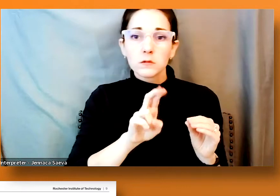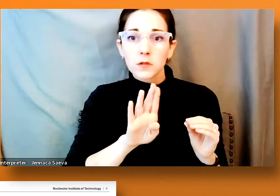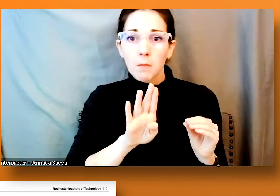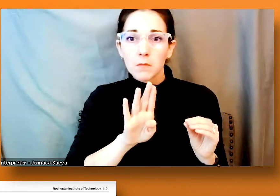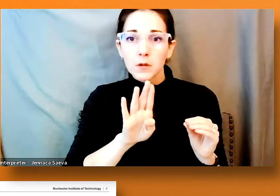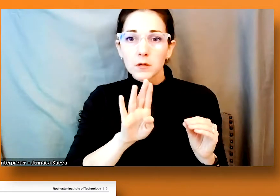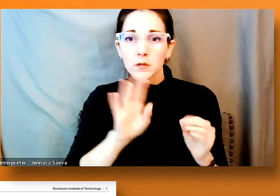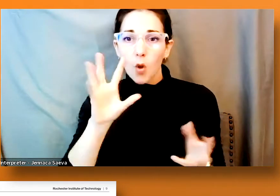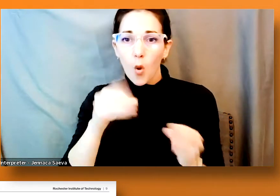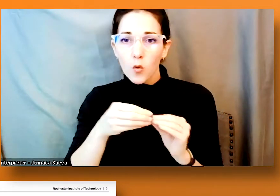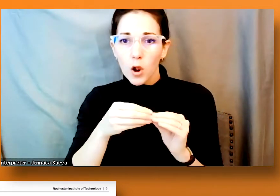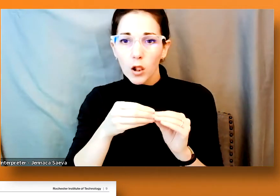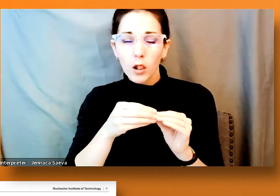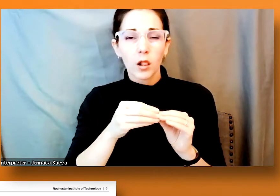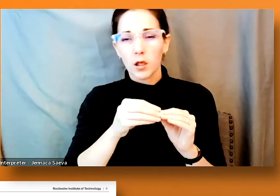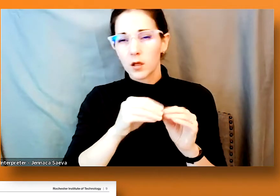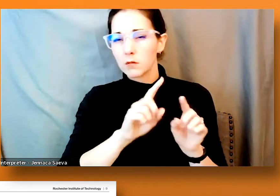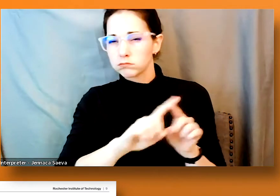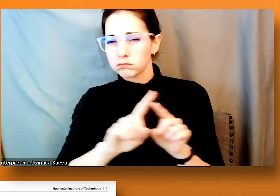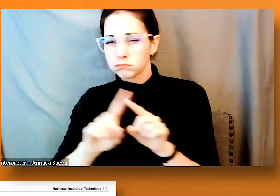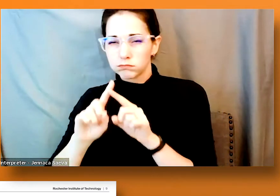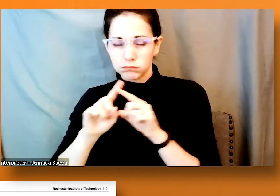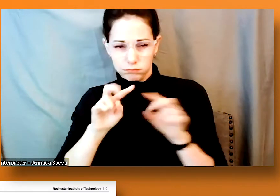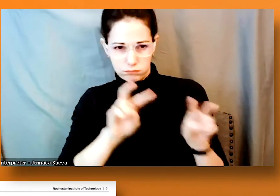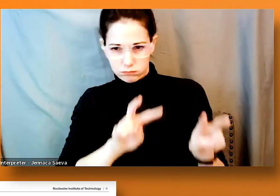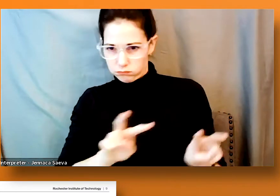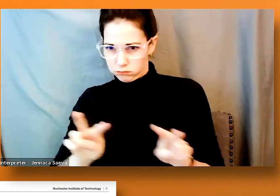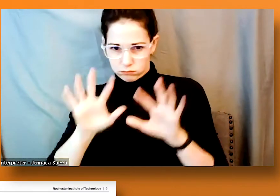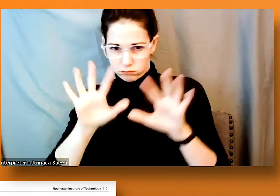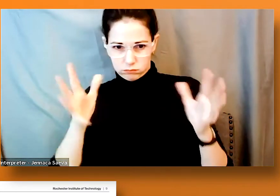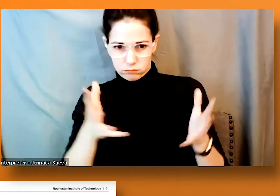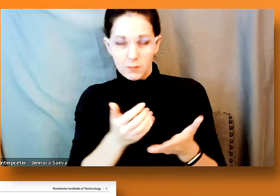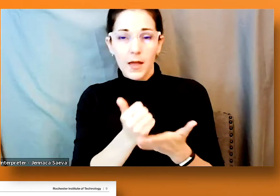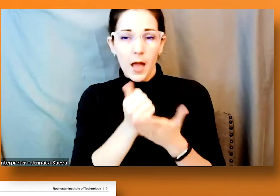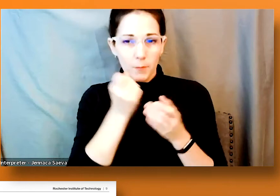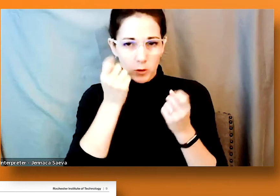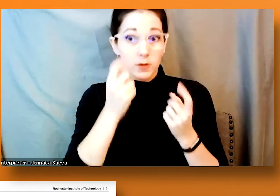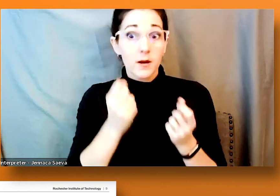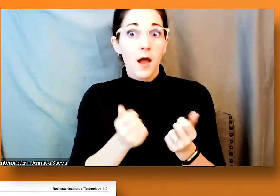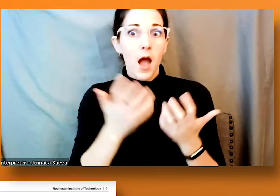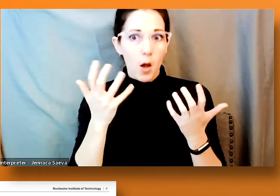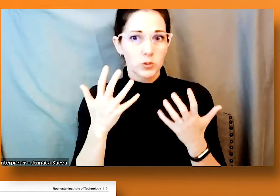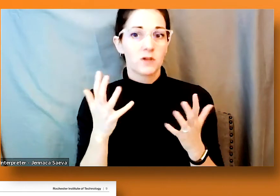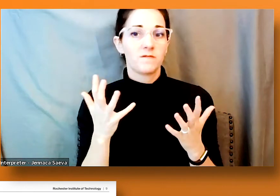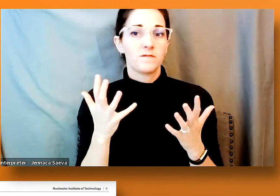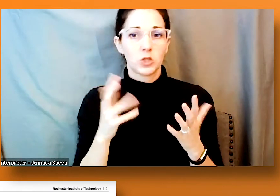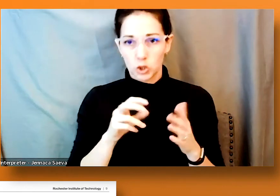in that category-- that'll give you an idea of how much you've already spent for travel.